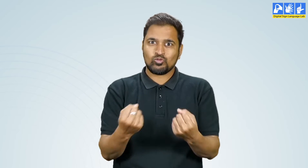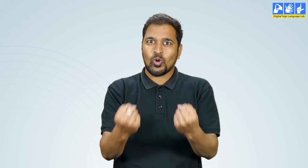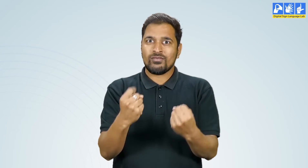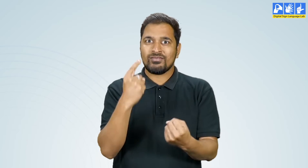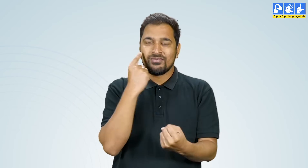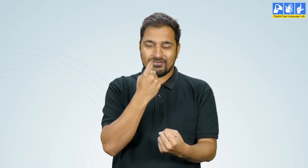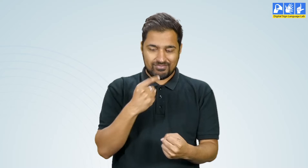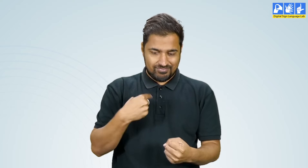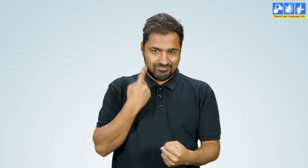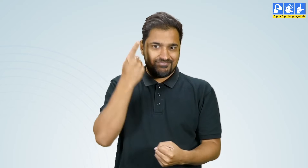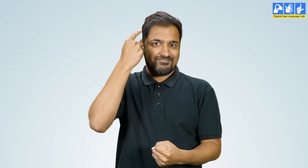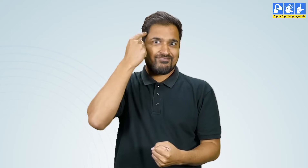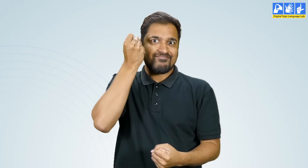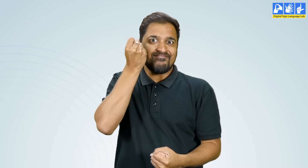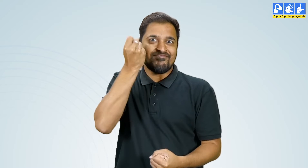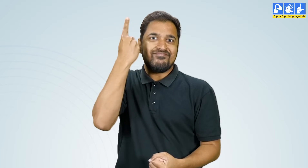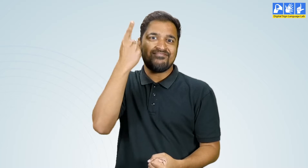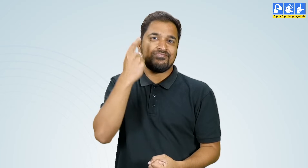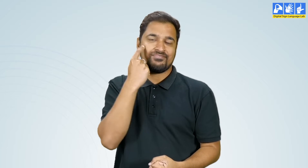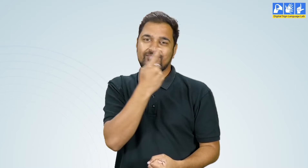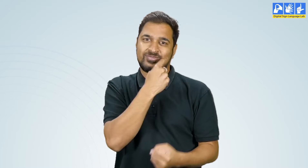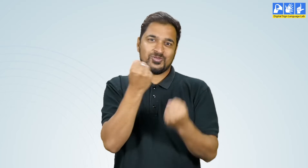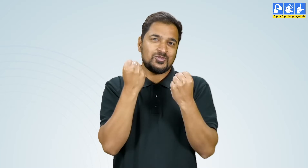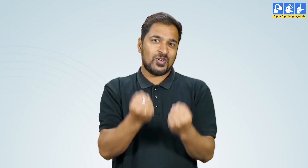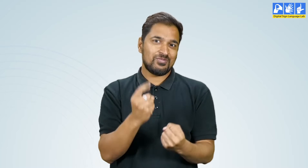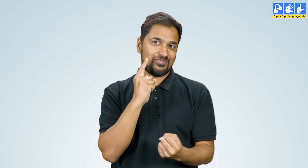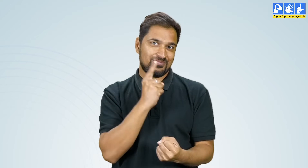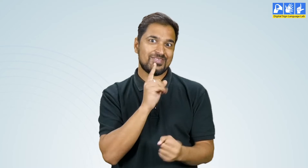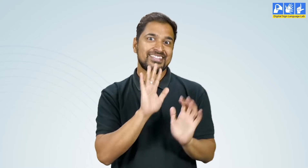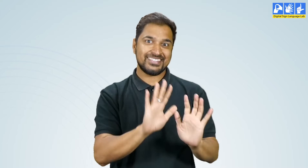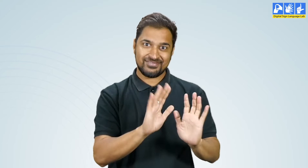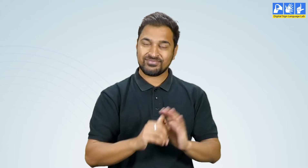that helps in making his visuals strong.